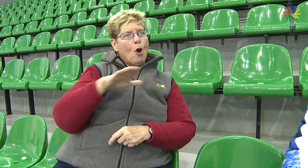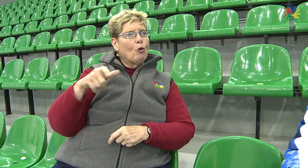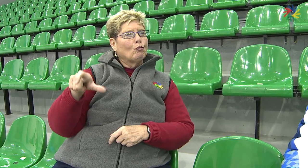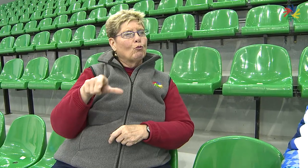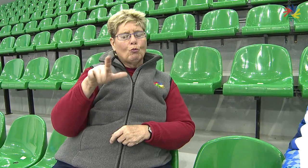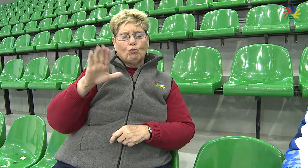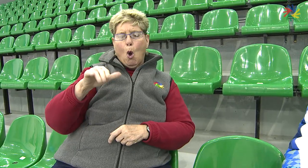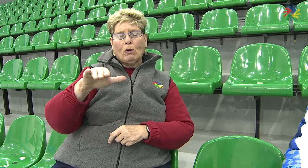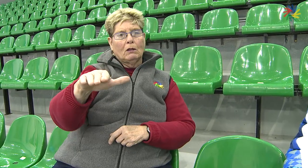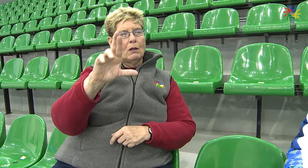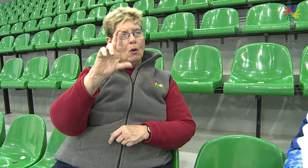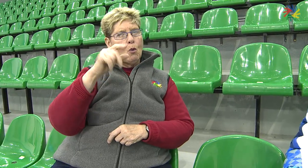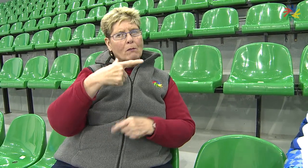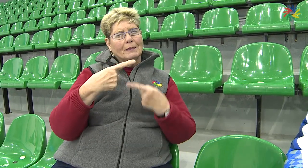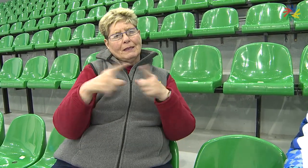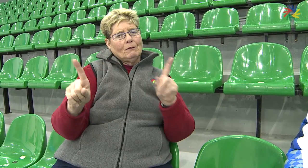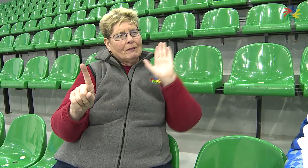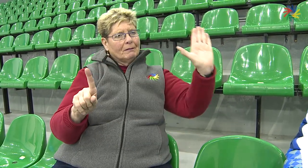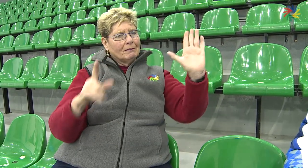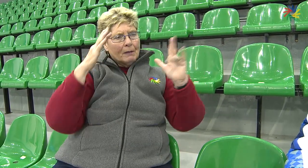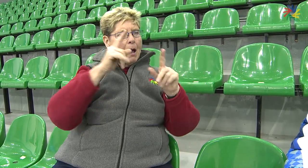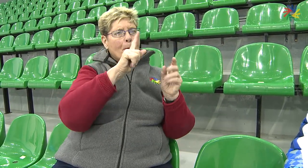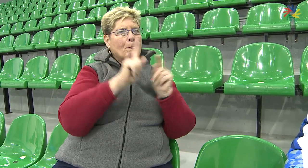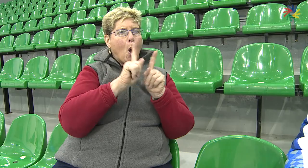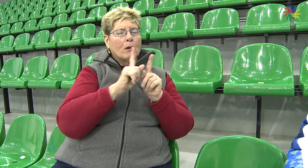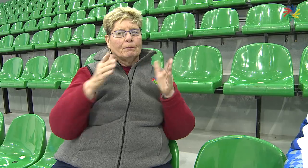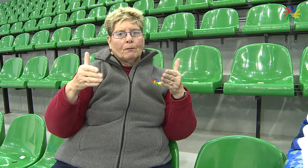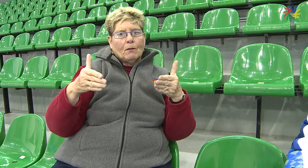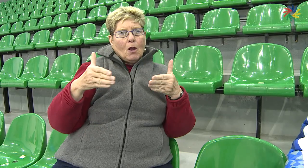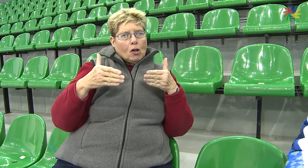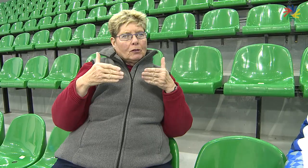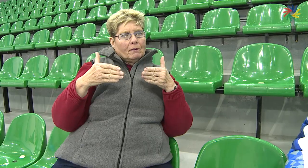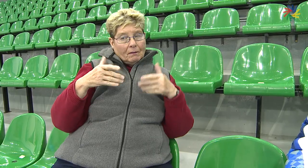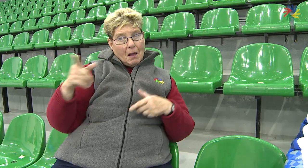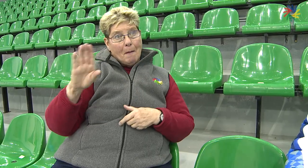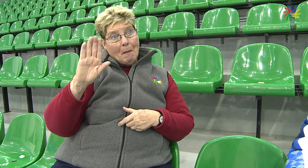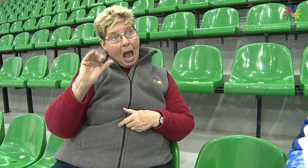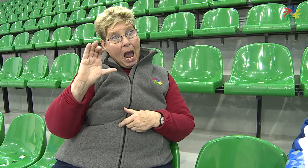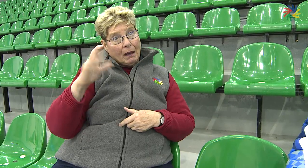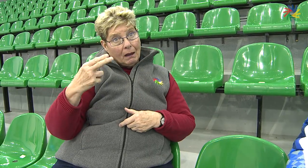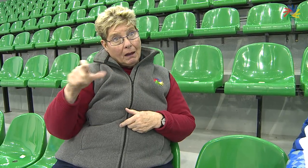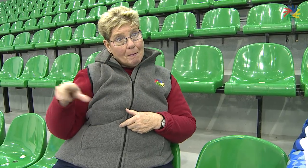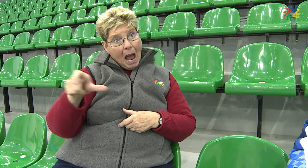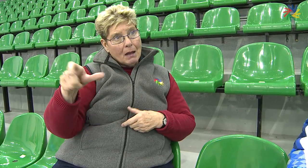The previous IOC President, Jacques Rogge, was different and more conservative, while Bach,